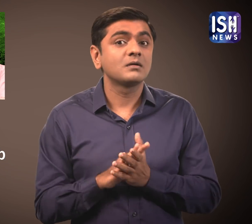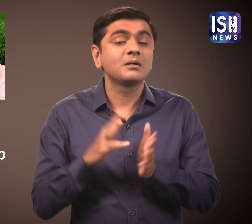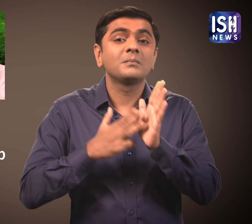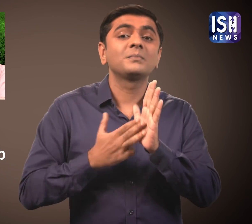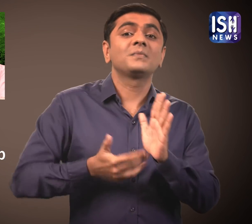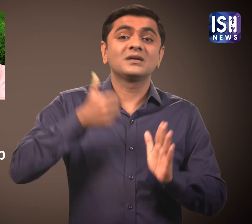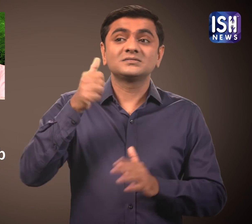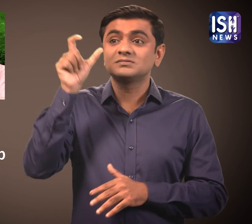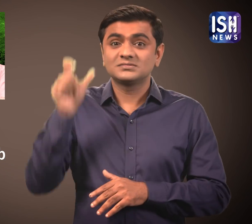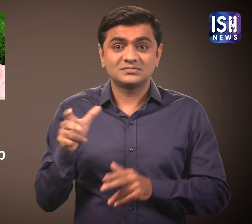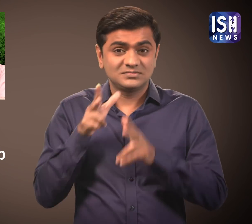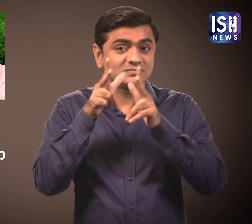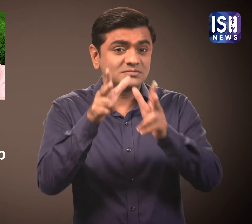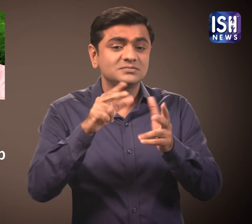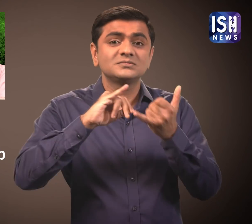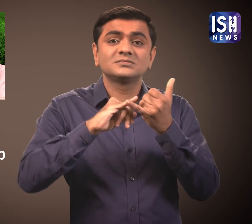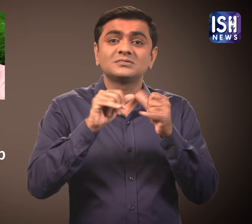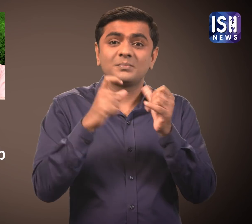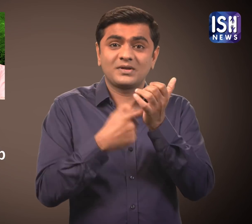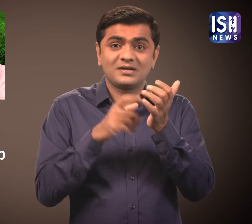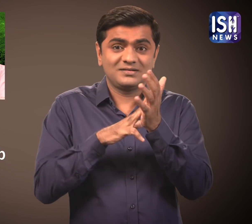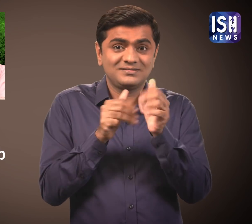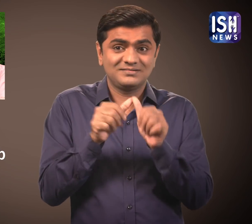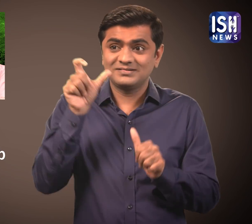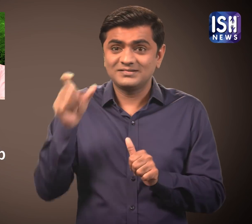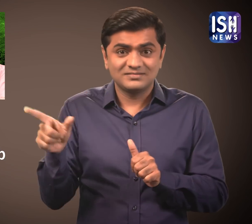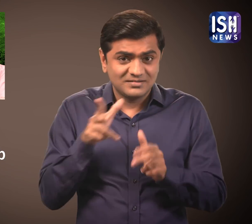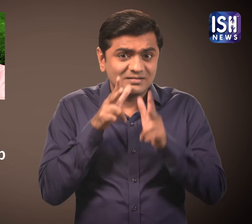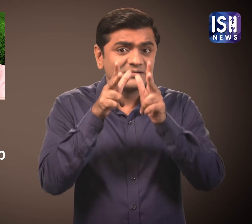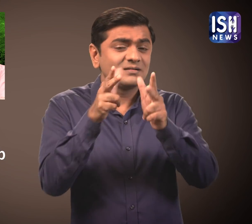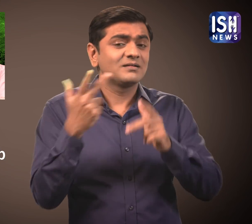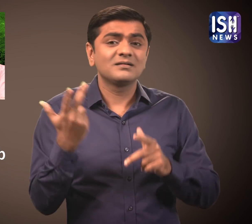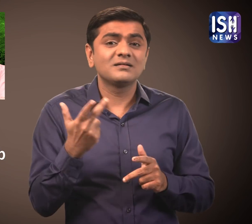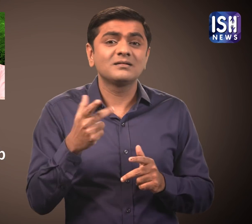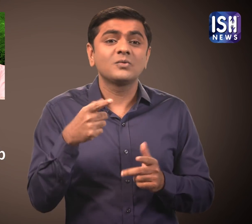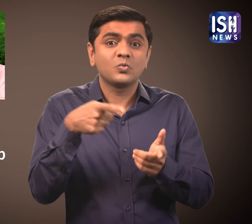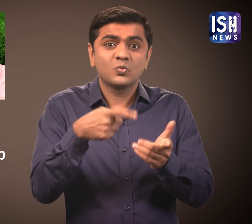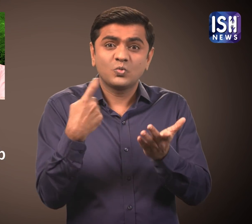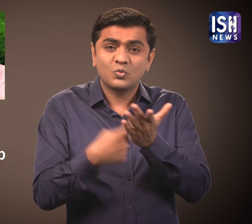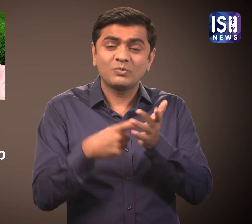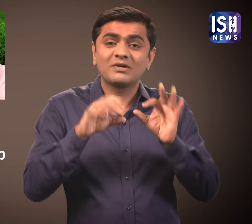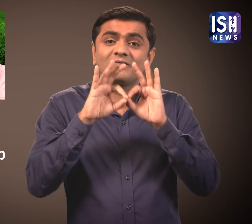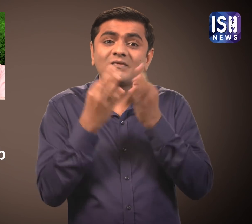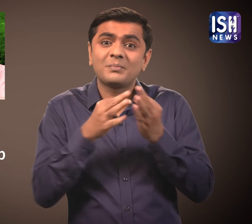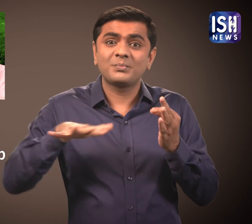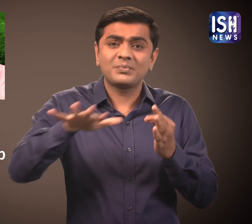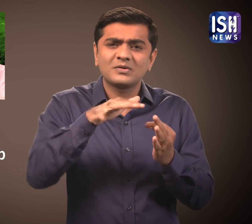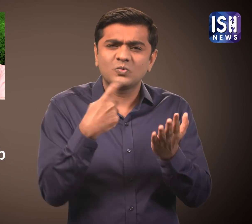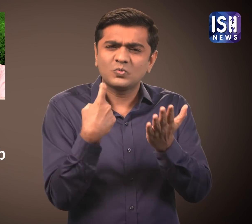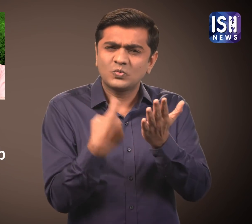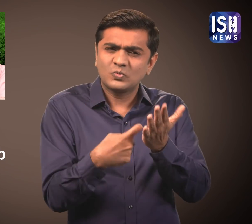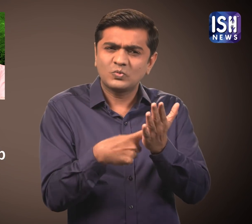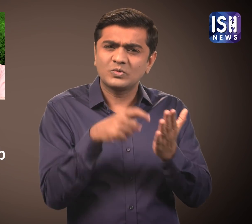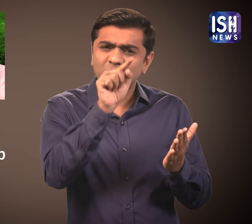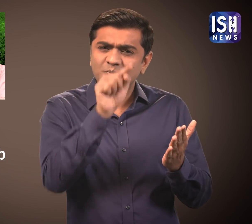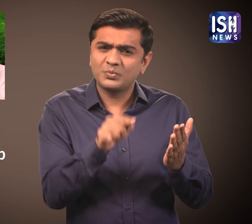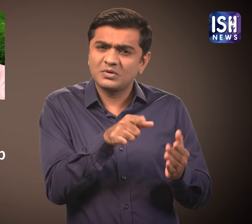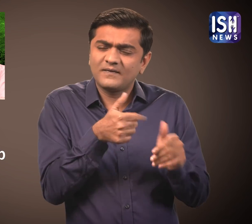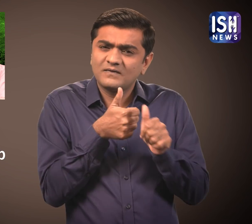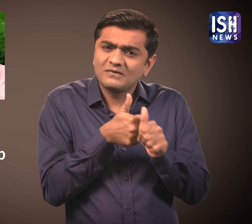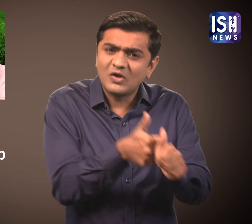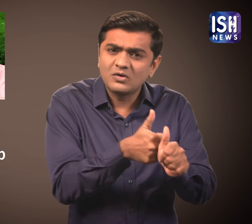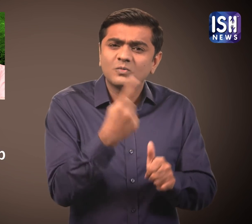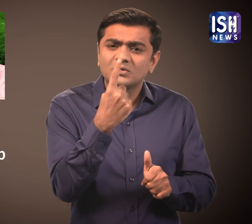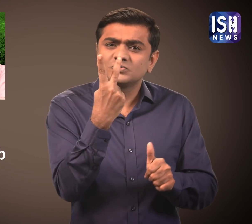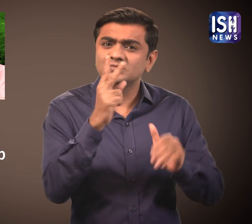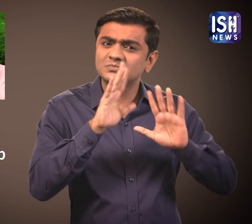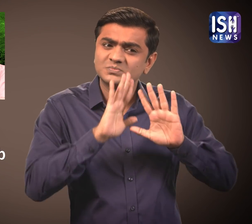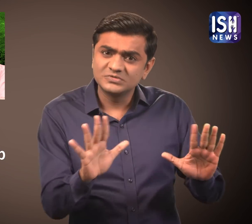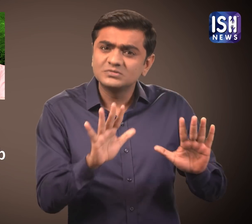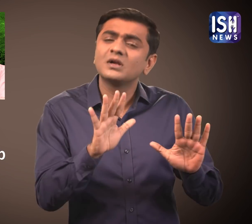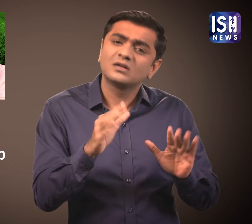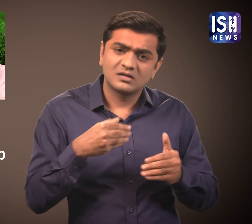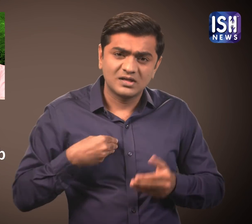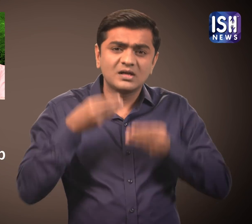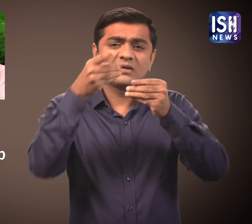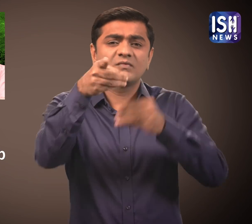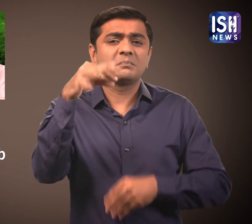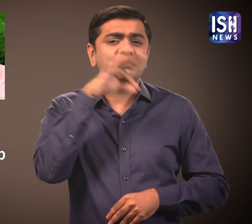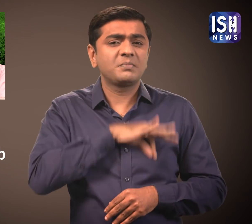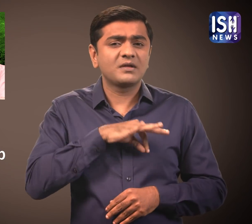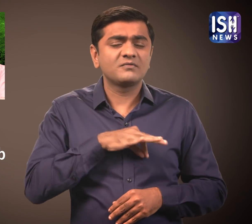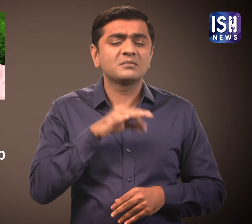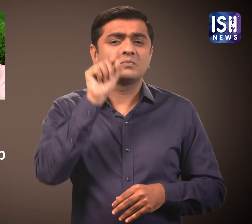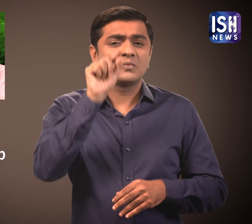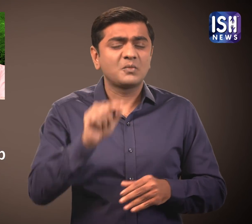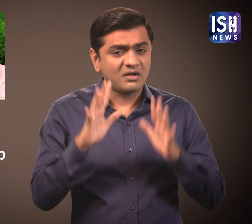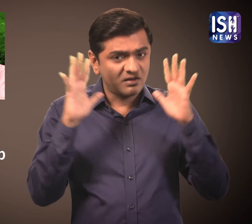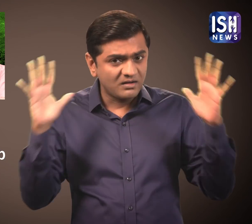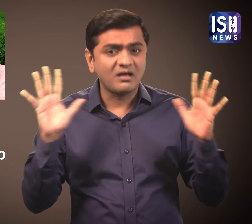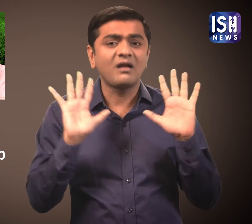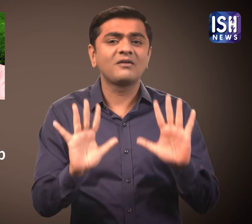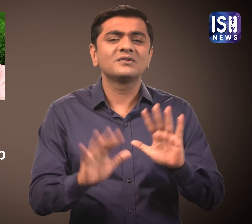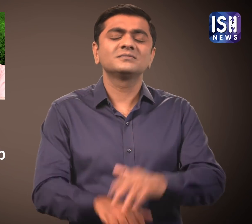Sarma said that those who follow family planning rules will receive many benefits.